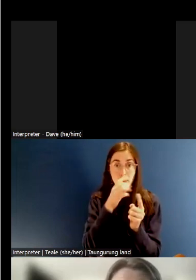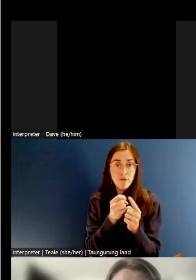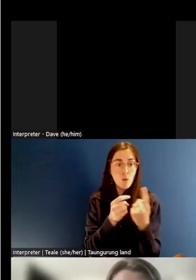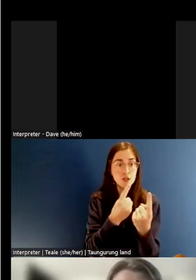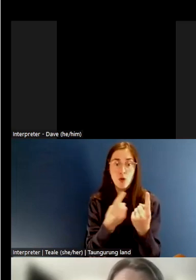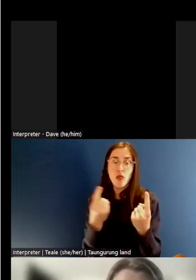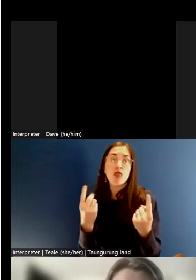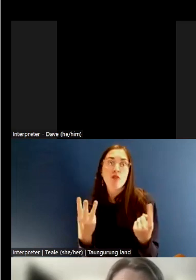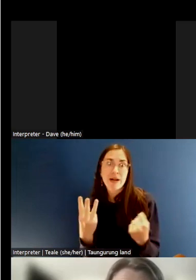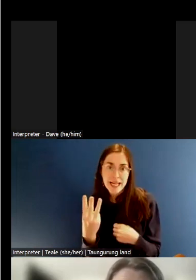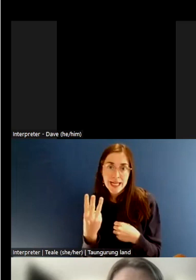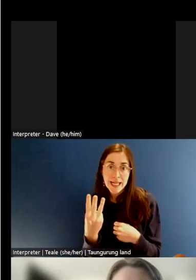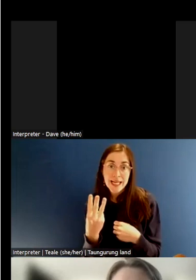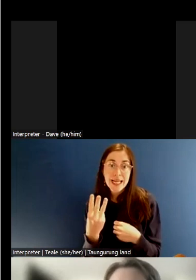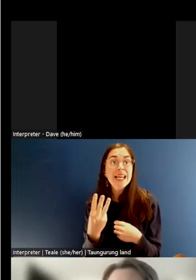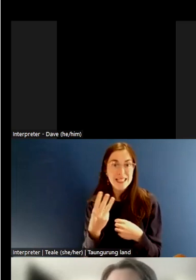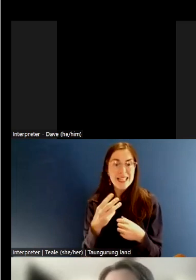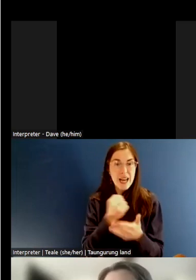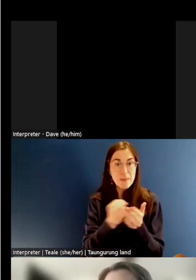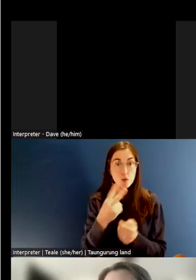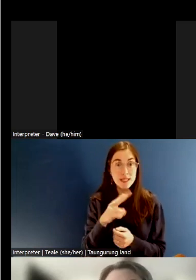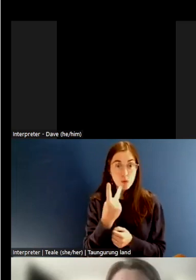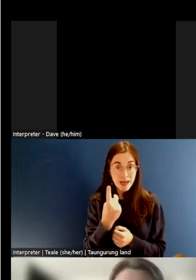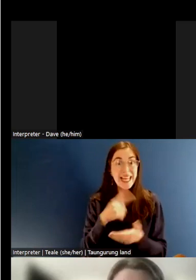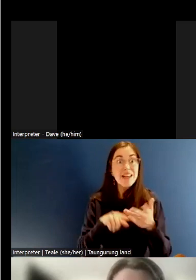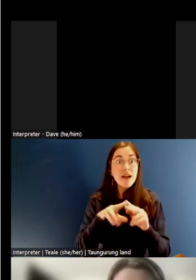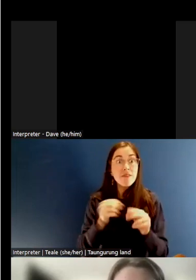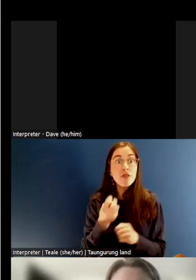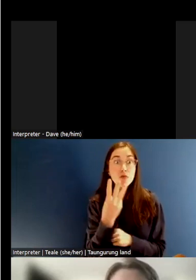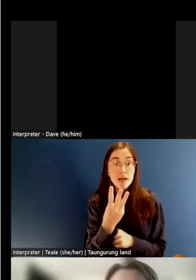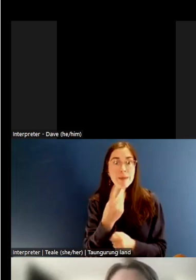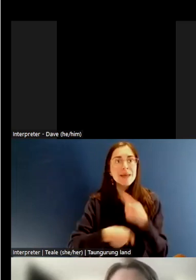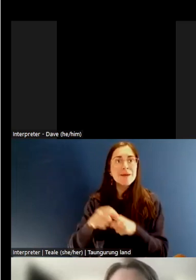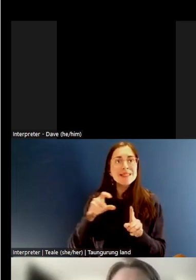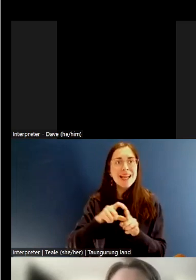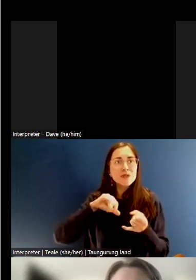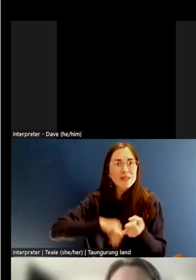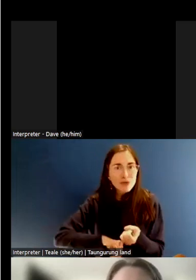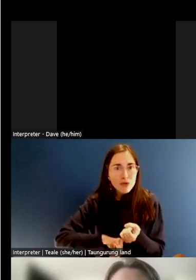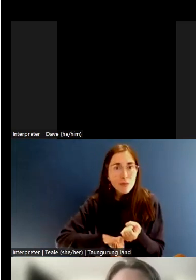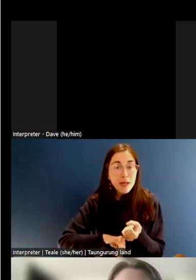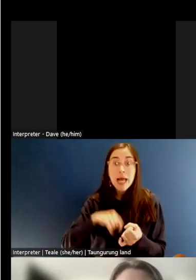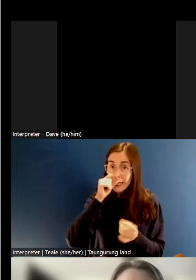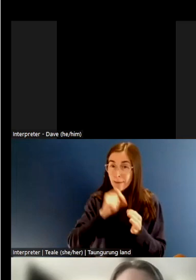which is down syndrome. And that can be a whole chromosome, or it can be small parts of chromosomes.